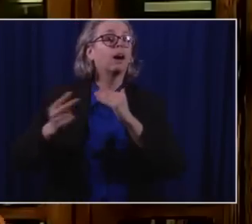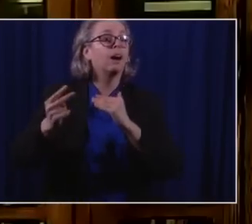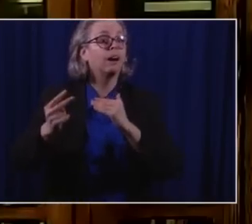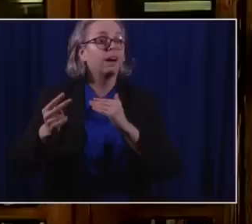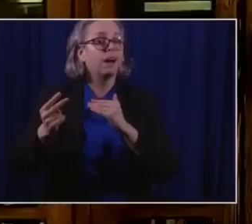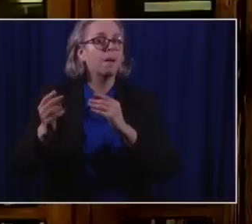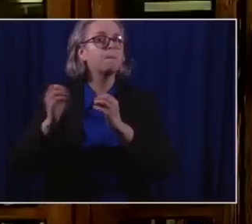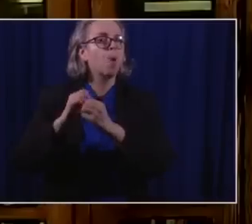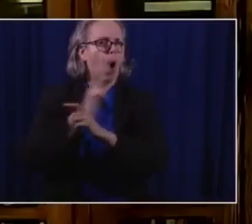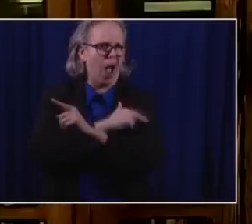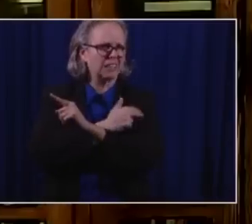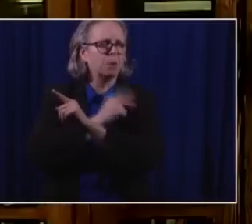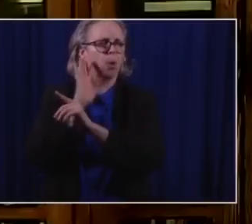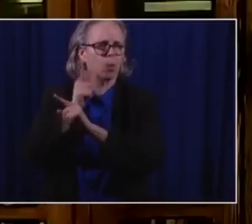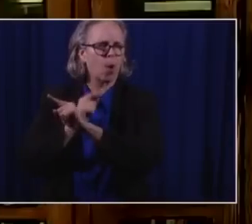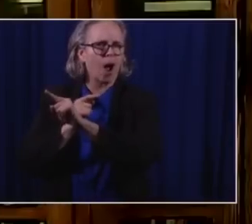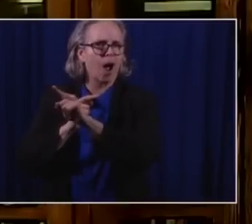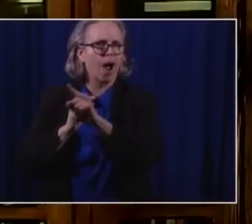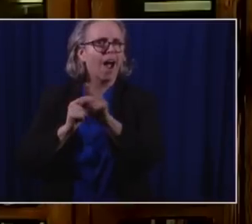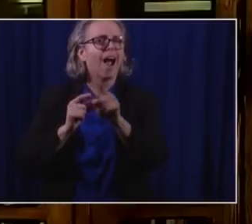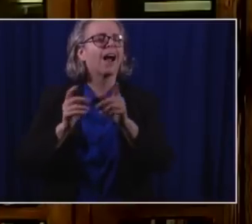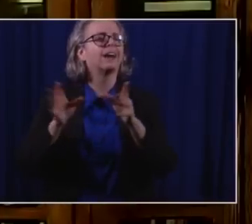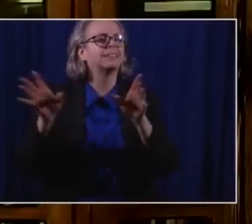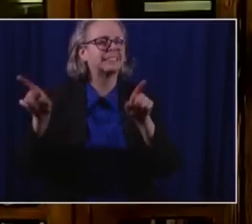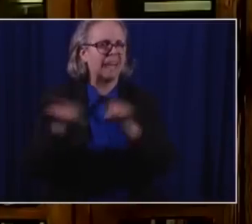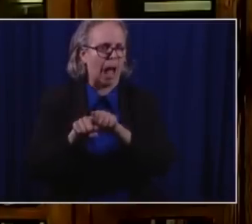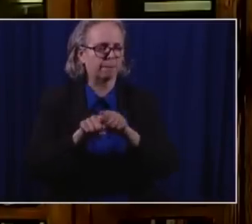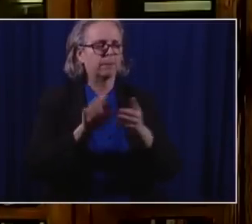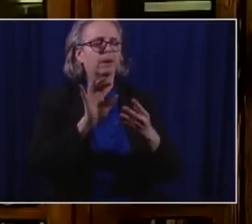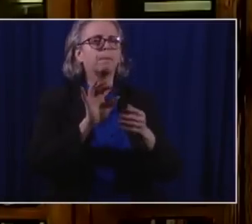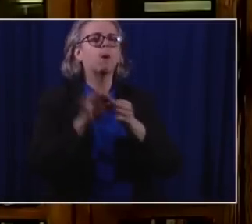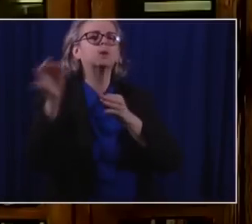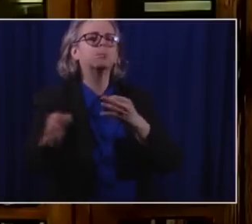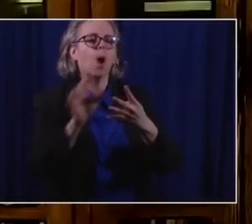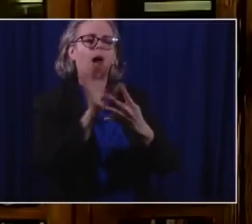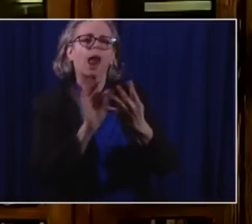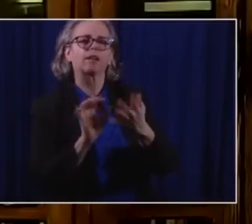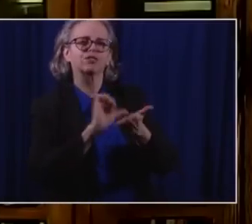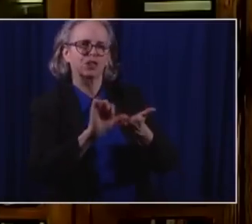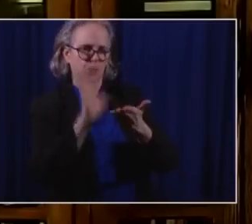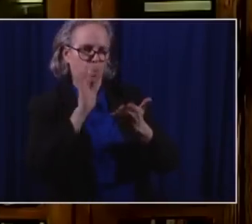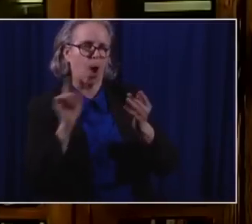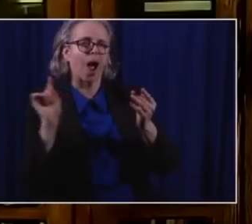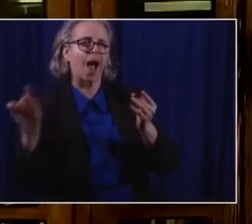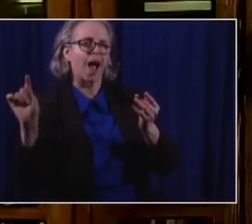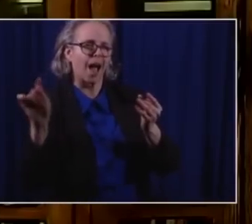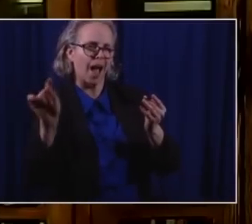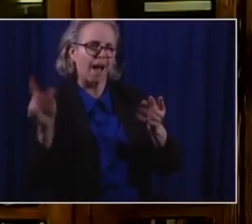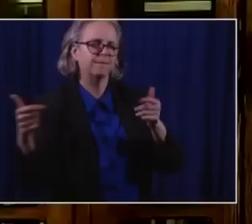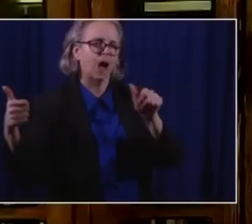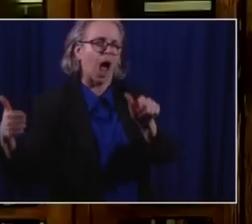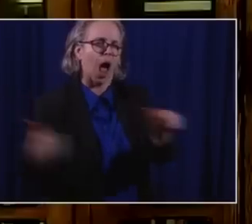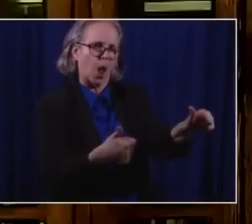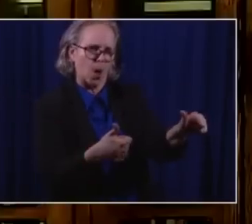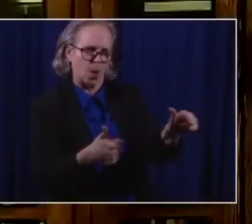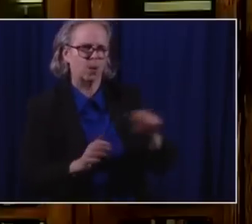think moving into next week you'll see more hospitals making a tough decision to